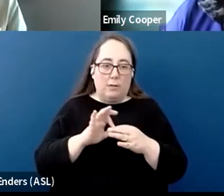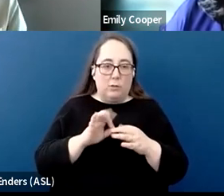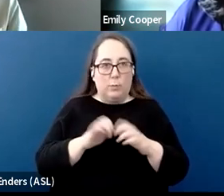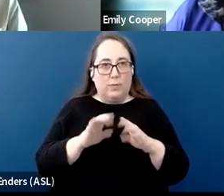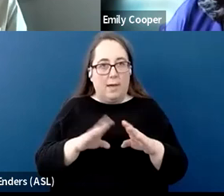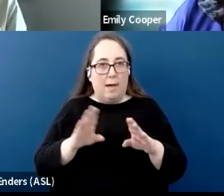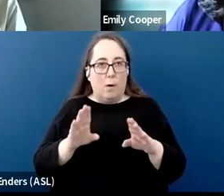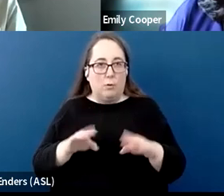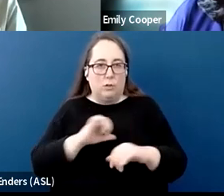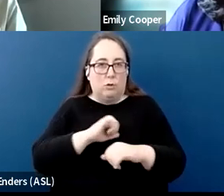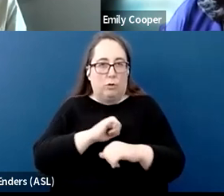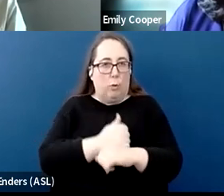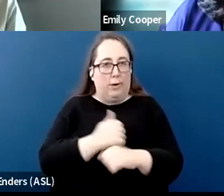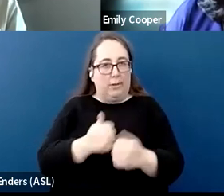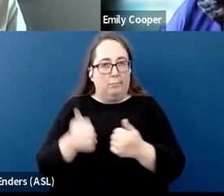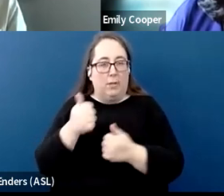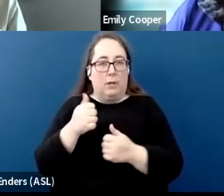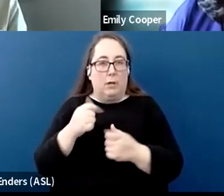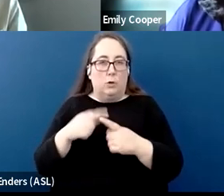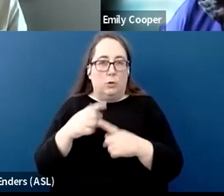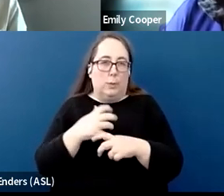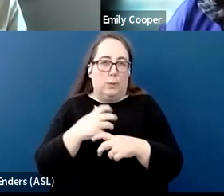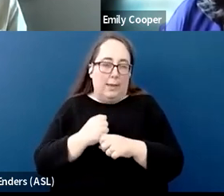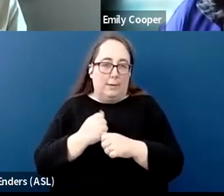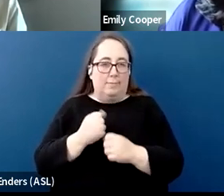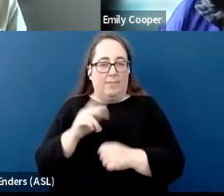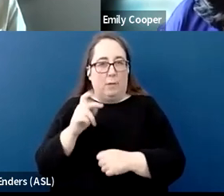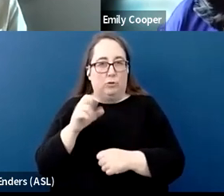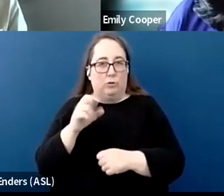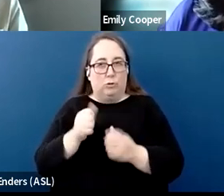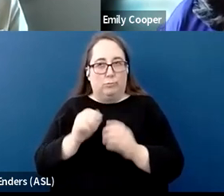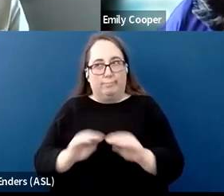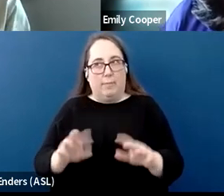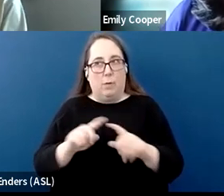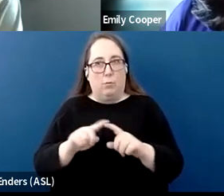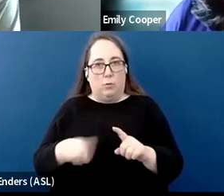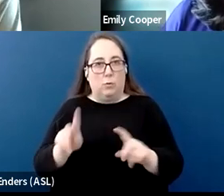So when they are extremely low income and in need of housing